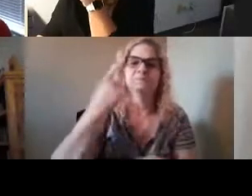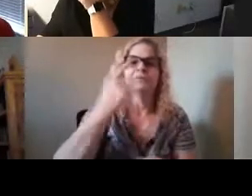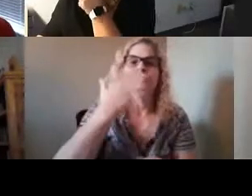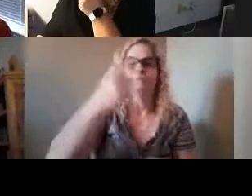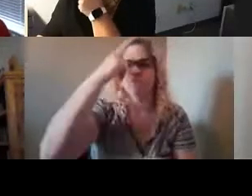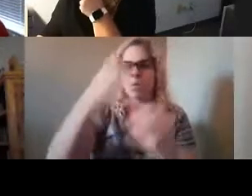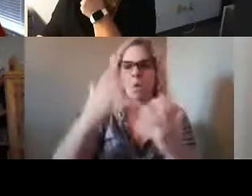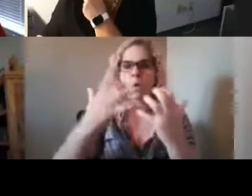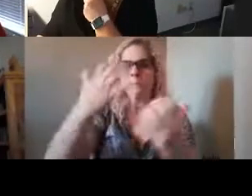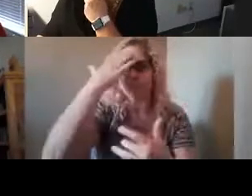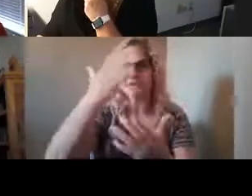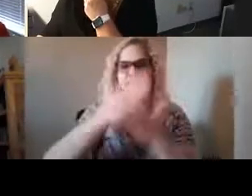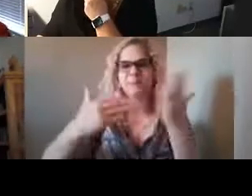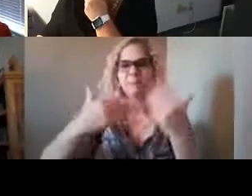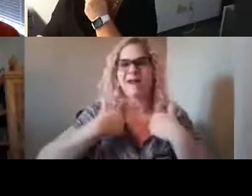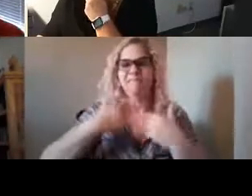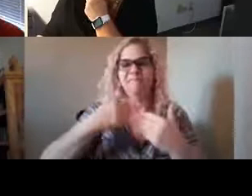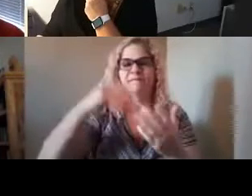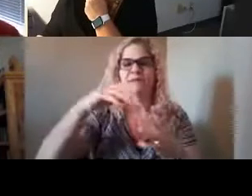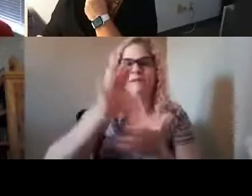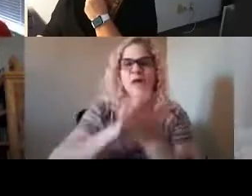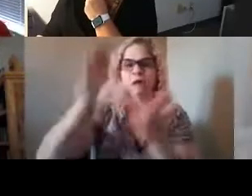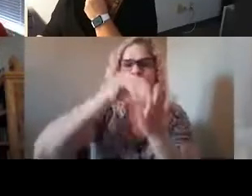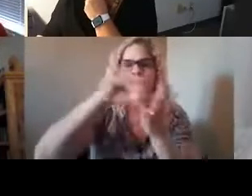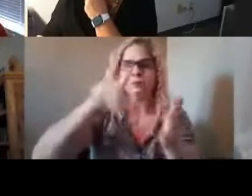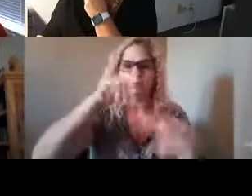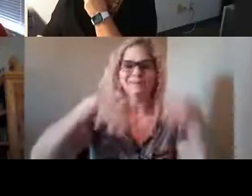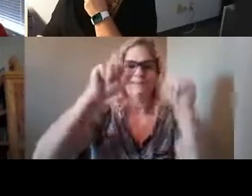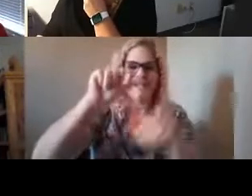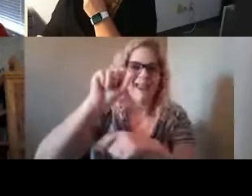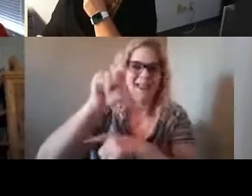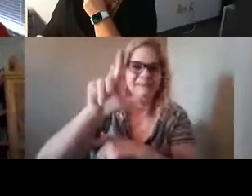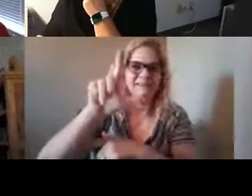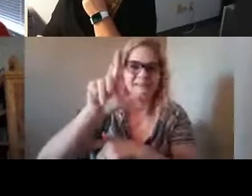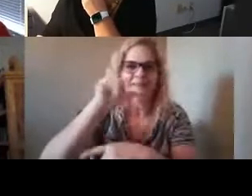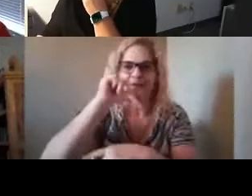I think that would be good for the audience because some individuals who are college students taking ASL classes.